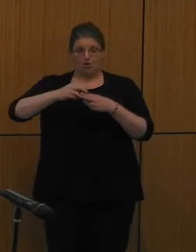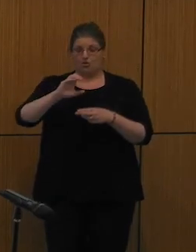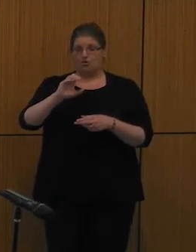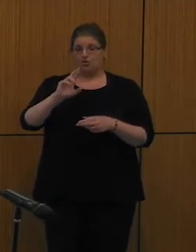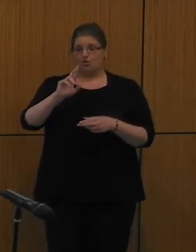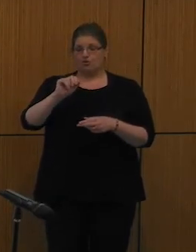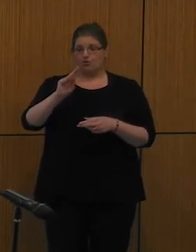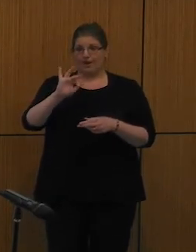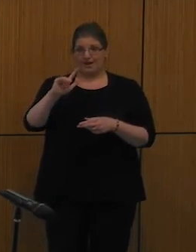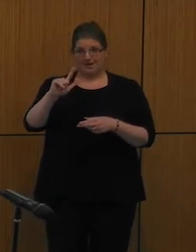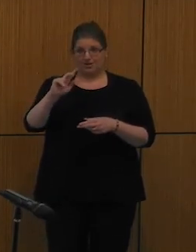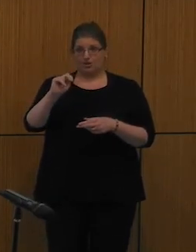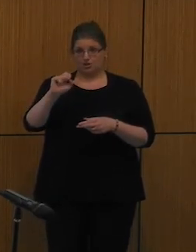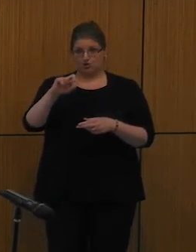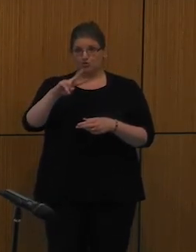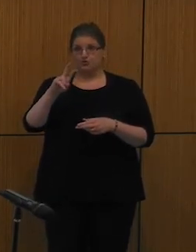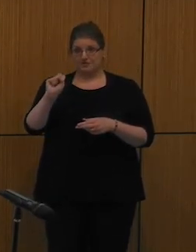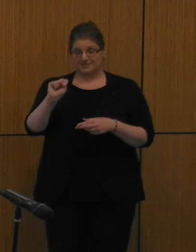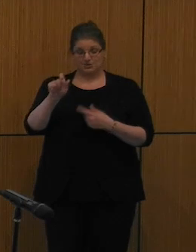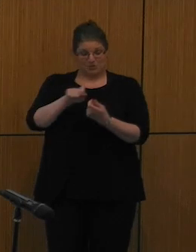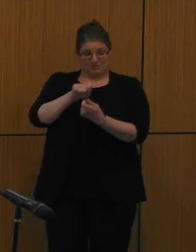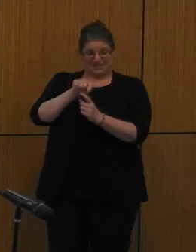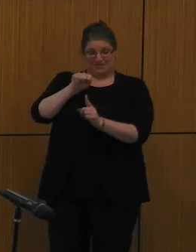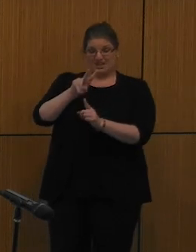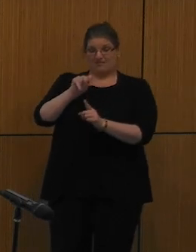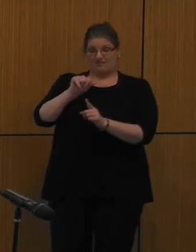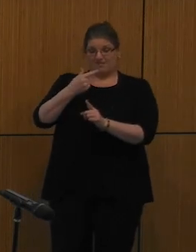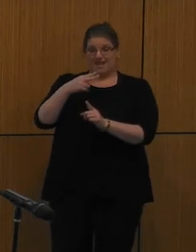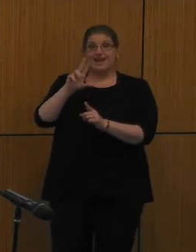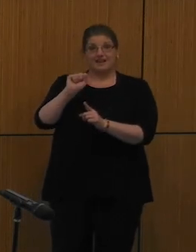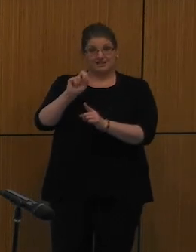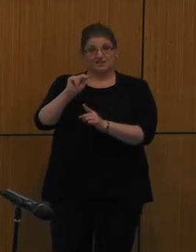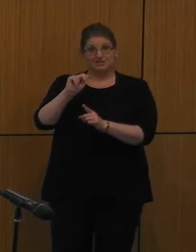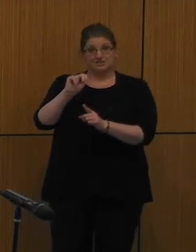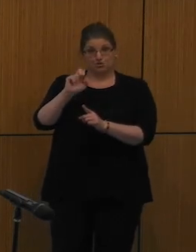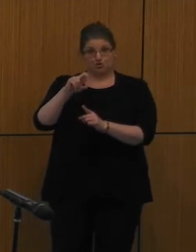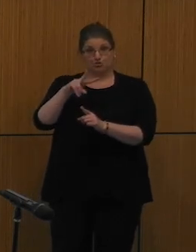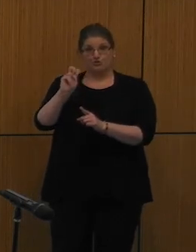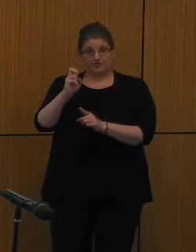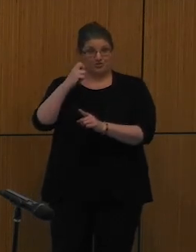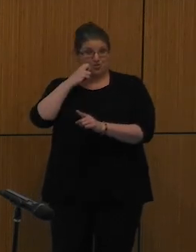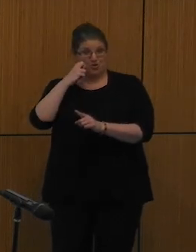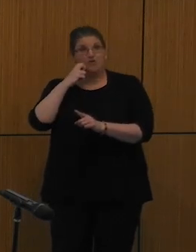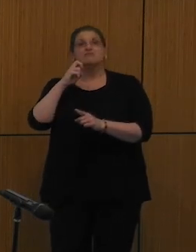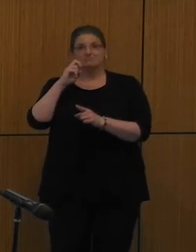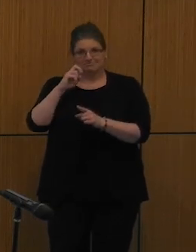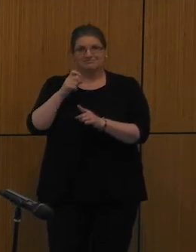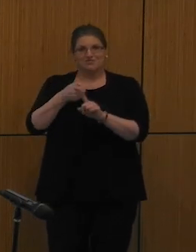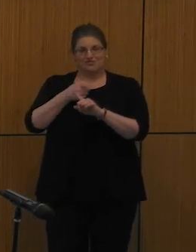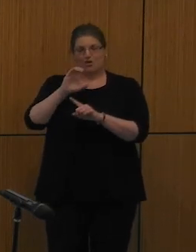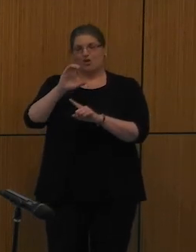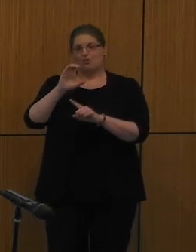The vagus nerve in specific happens to be a cranial nerve. Here we're looking at the base of the brain in the human.